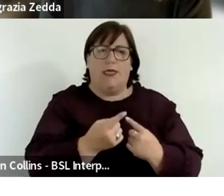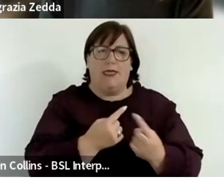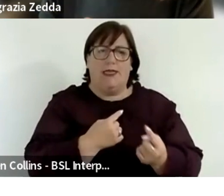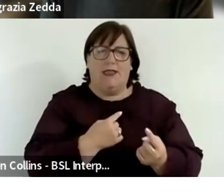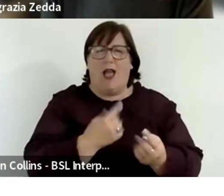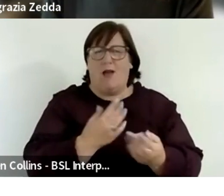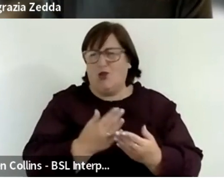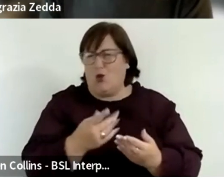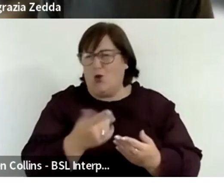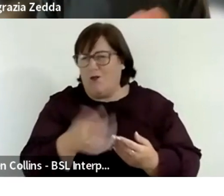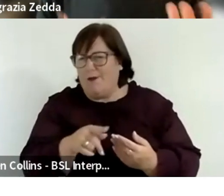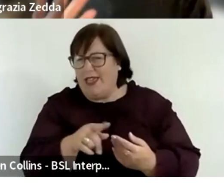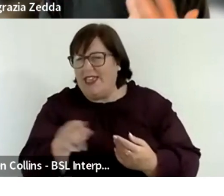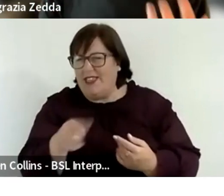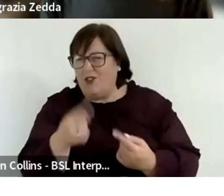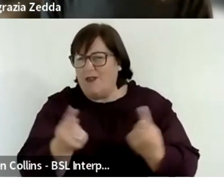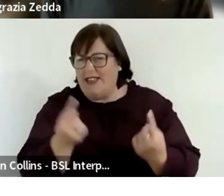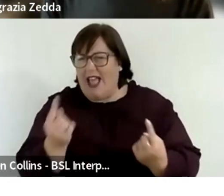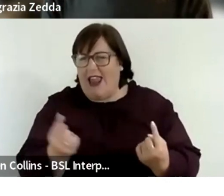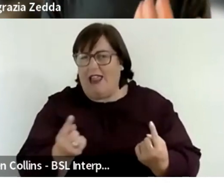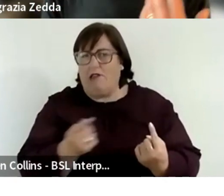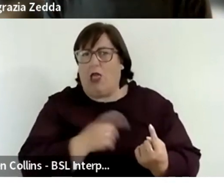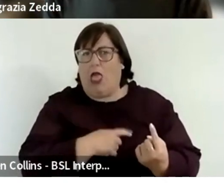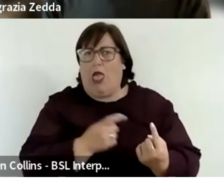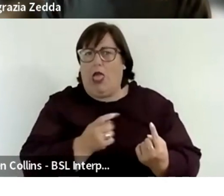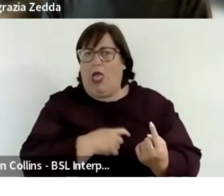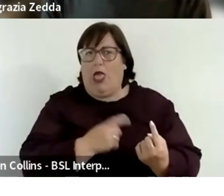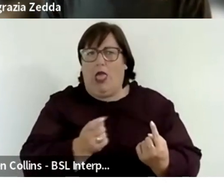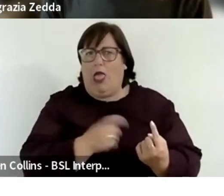moment of being interviewed where you feel a little bit nervous and anxious.